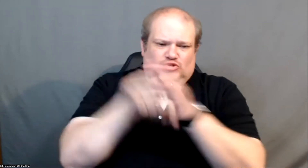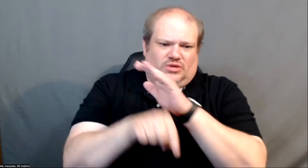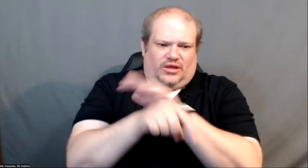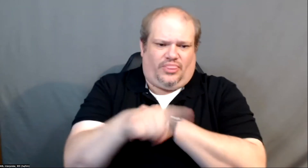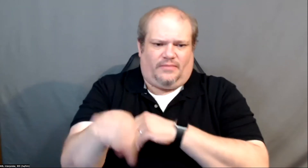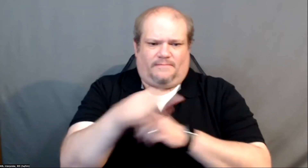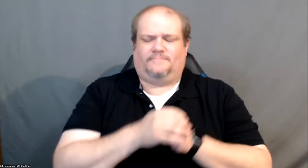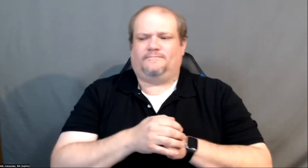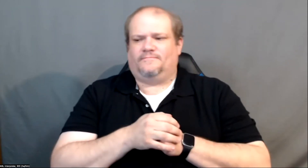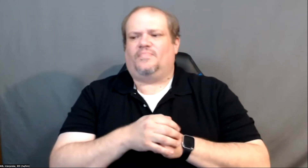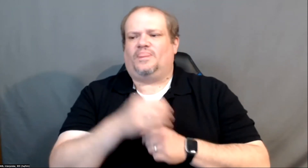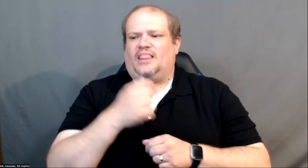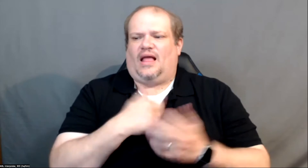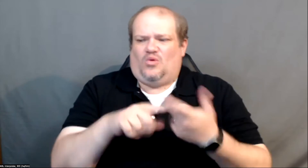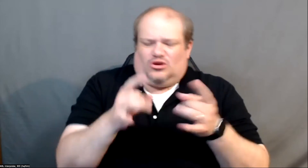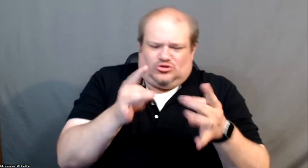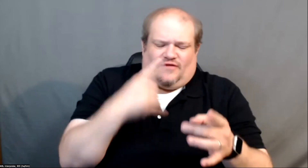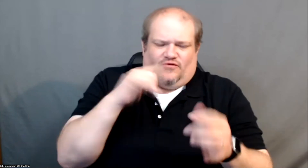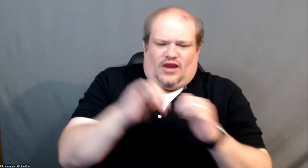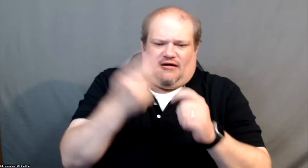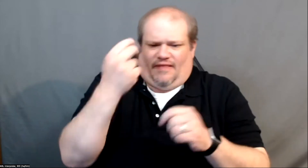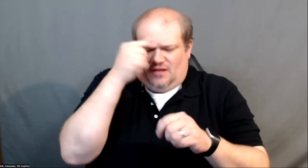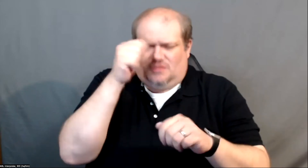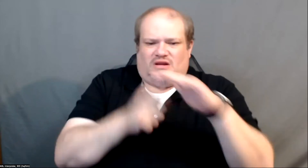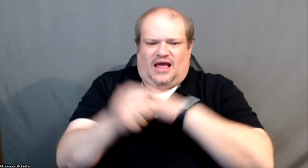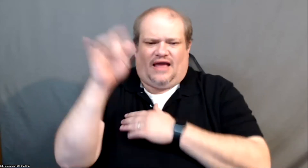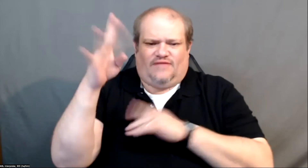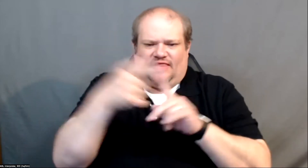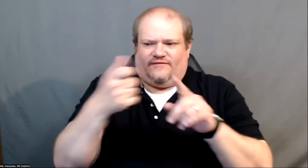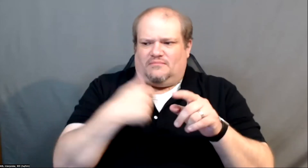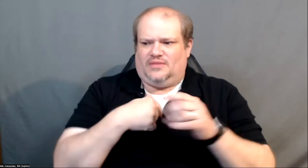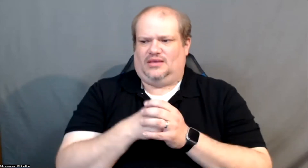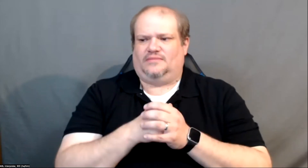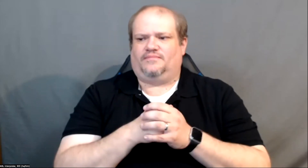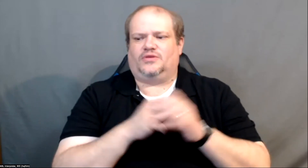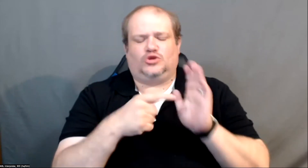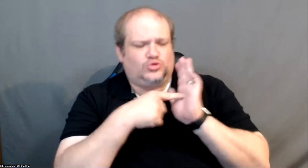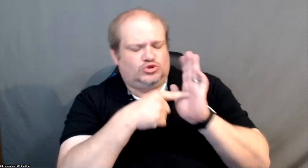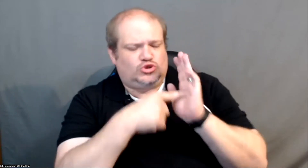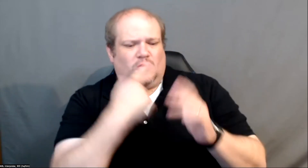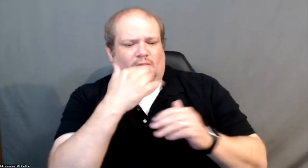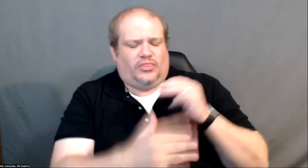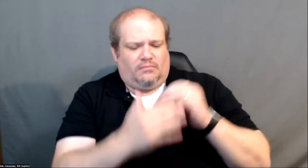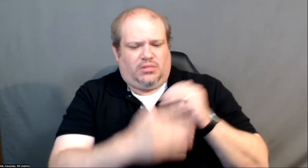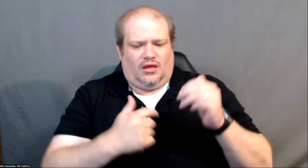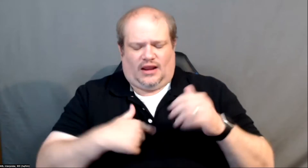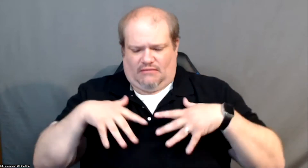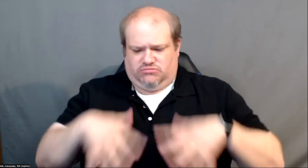I wanted to hate him for how he thought he could hide violence from me. To show him blood I have shed, my own first